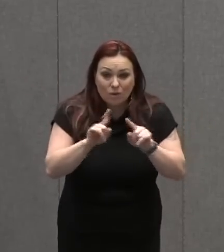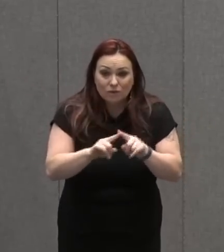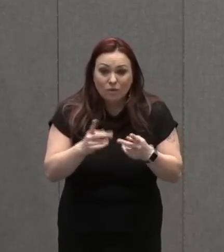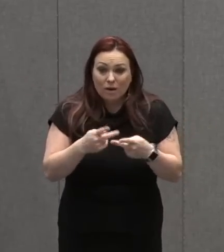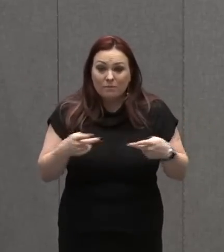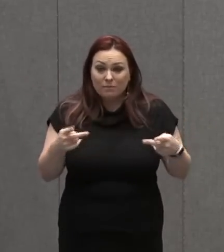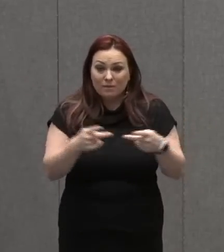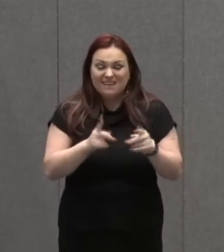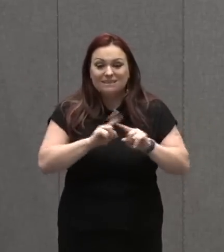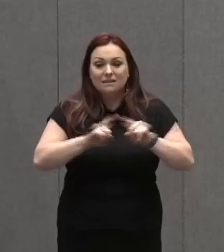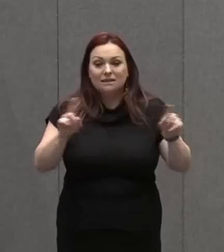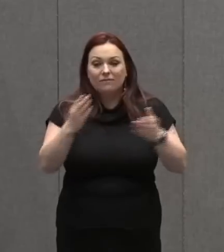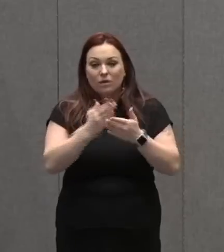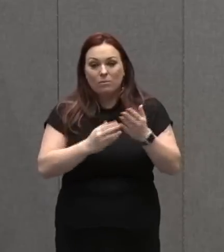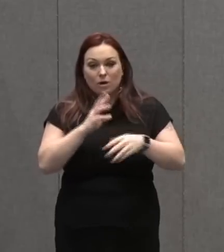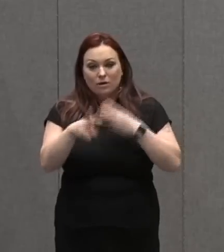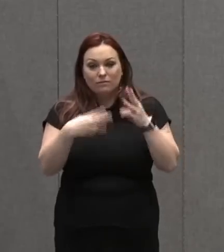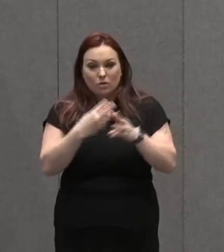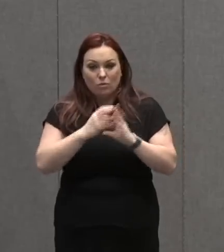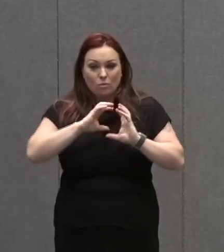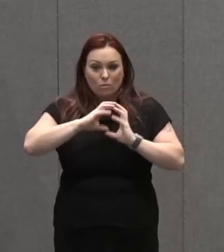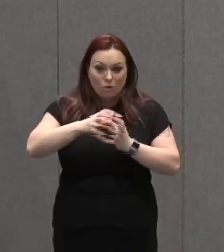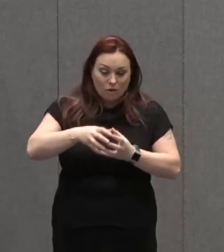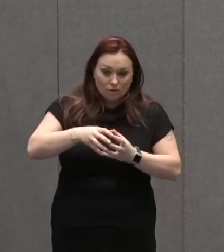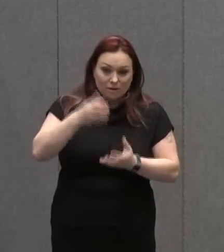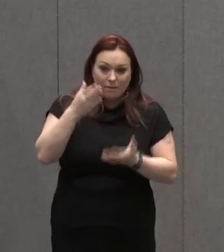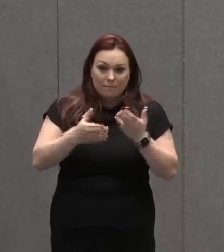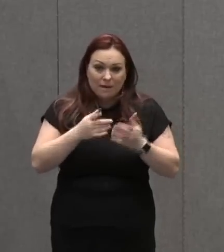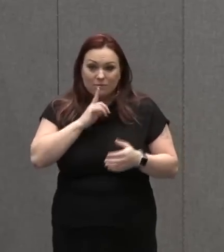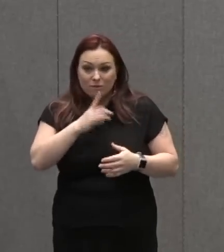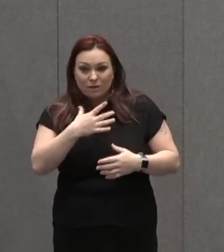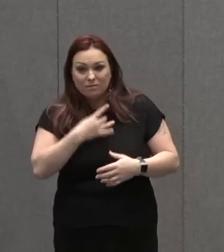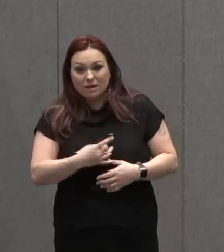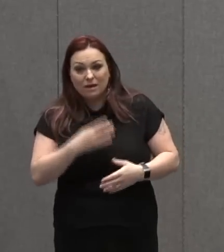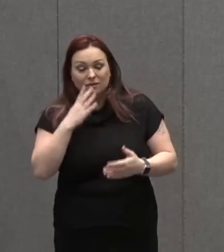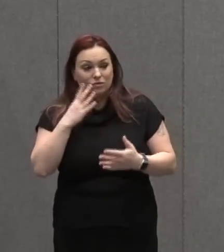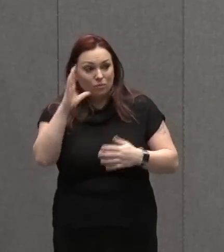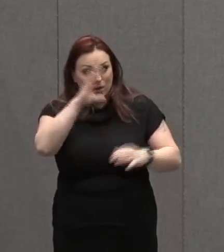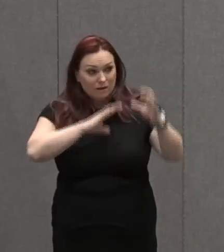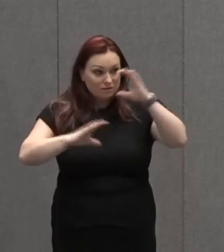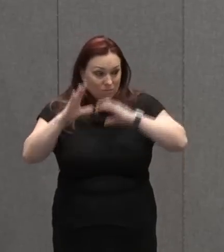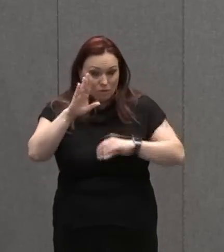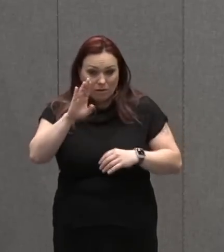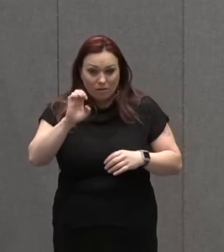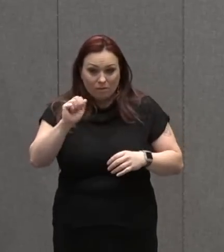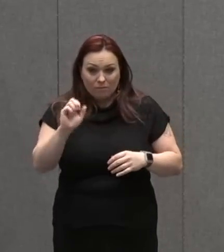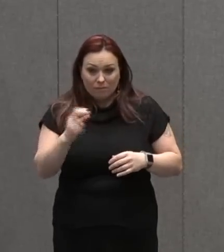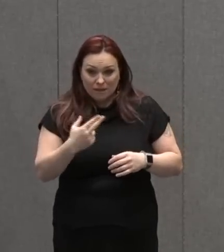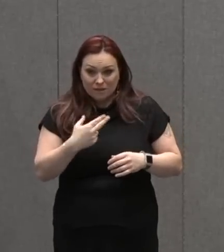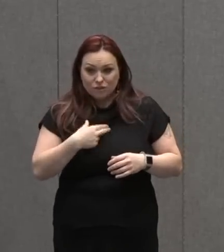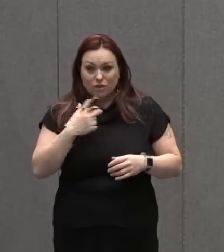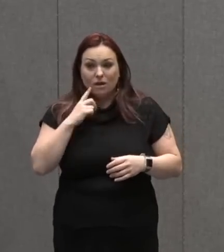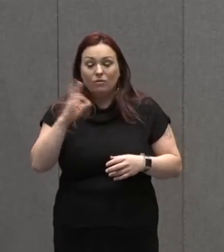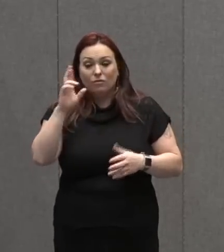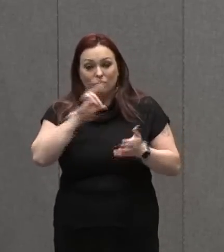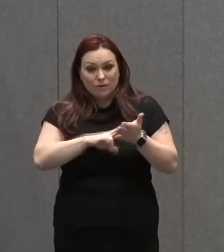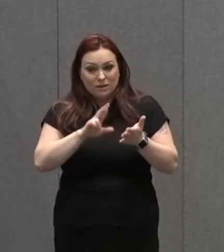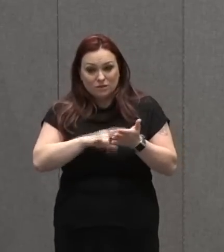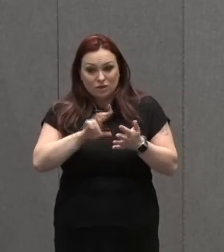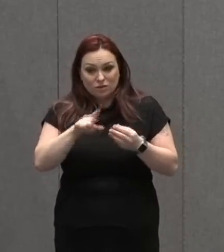in a different part of the world, maybe you really would like to explore a beach and so you do some research about the weather there